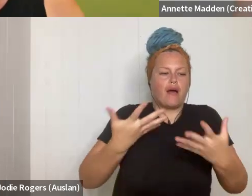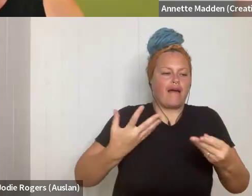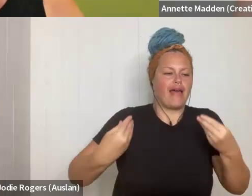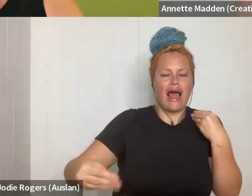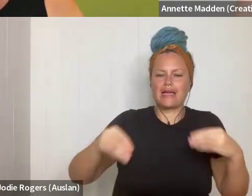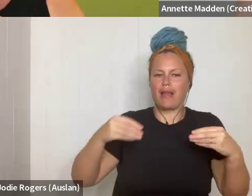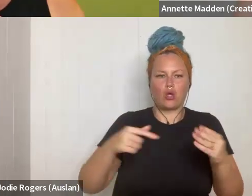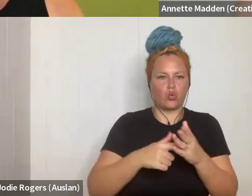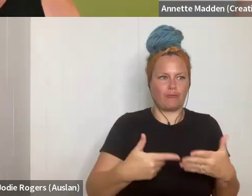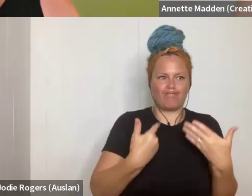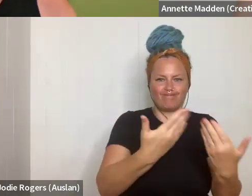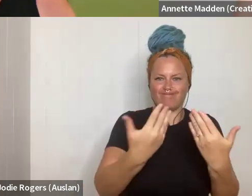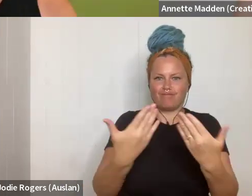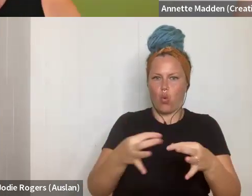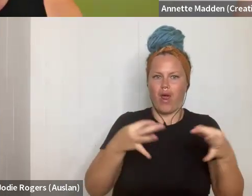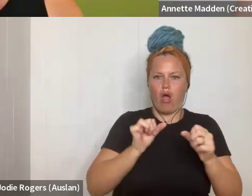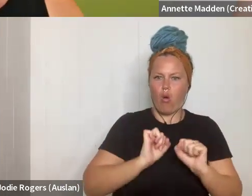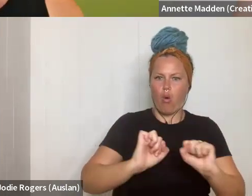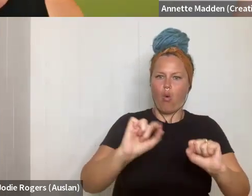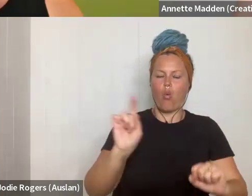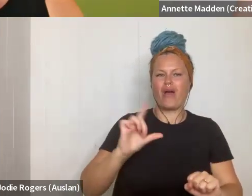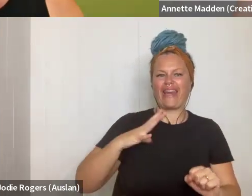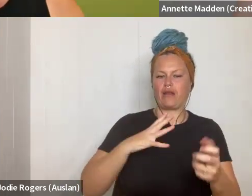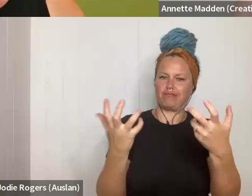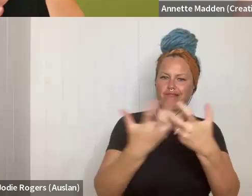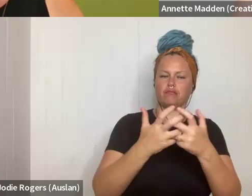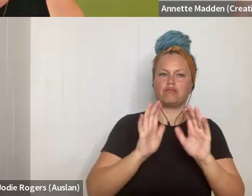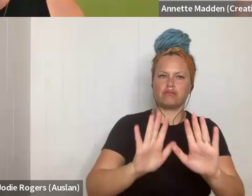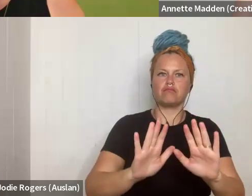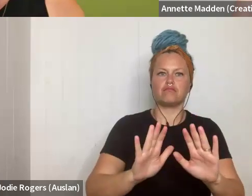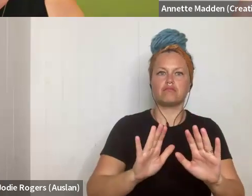Please note it, we are trying to allow for some flexibility